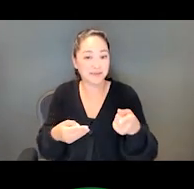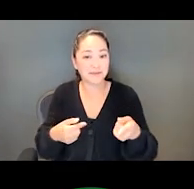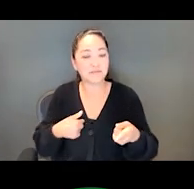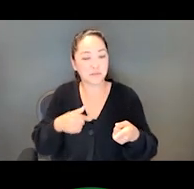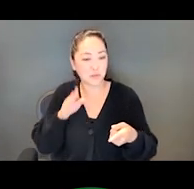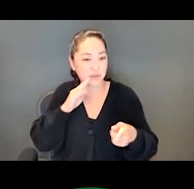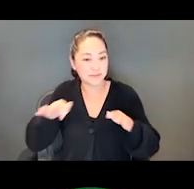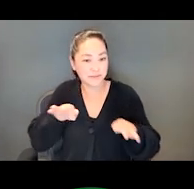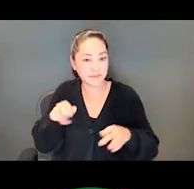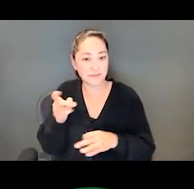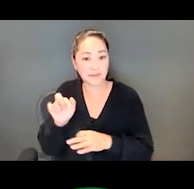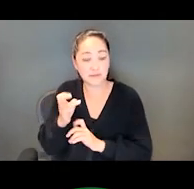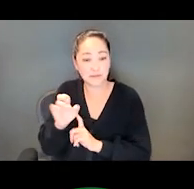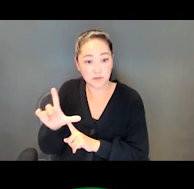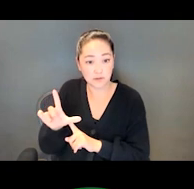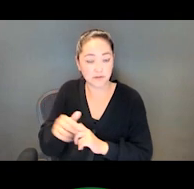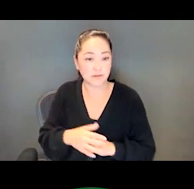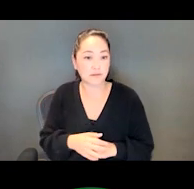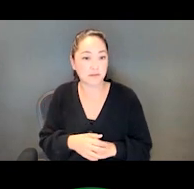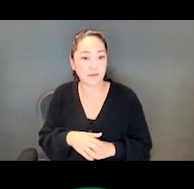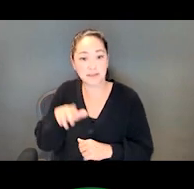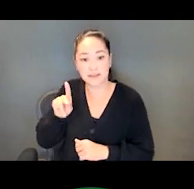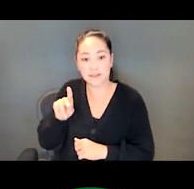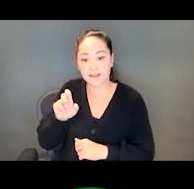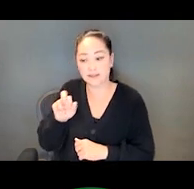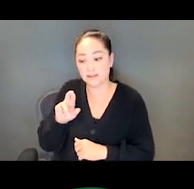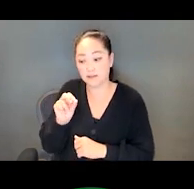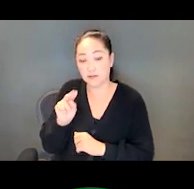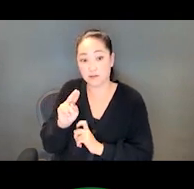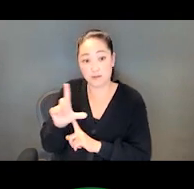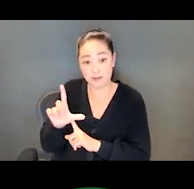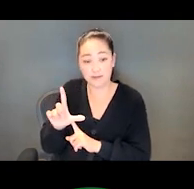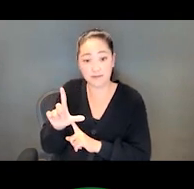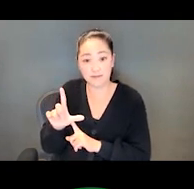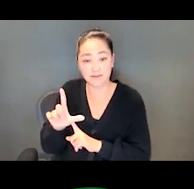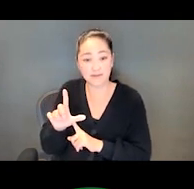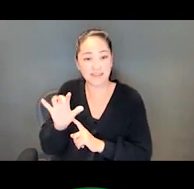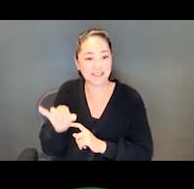E R O U L, is a contraction of Quebec and Roll.